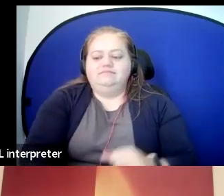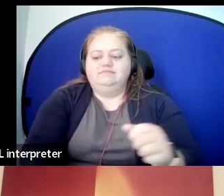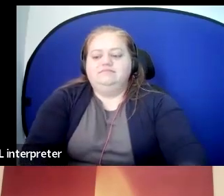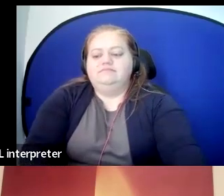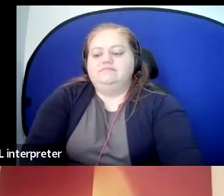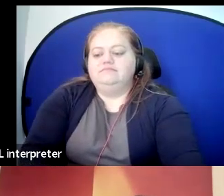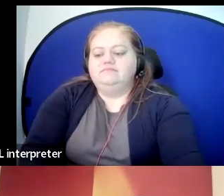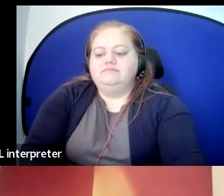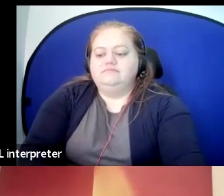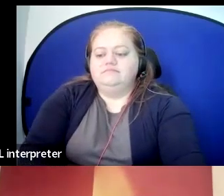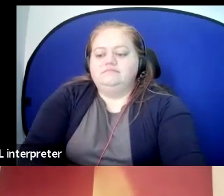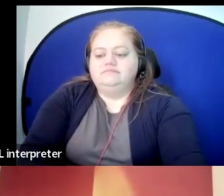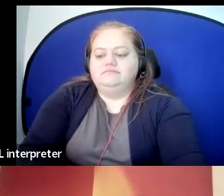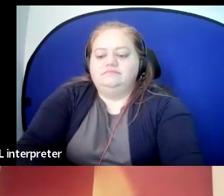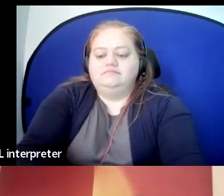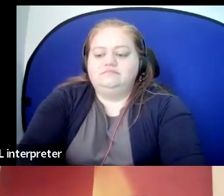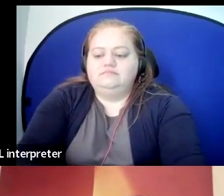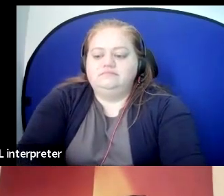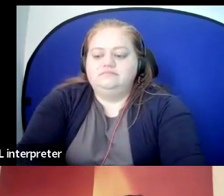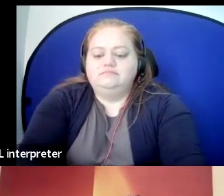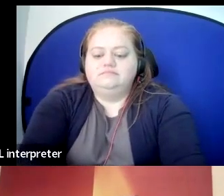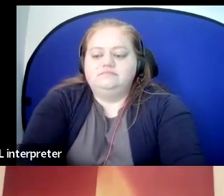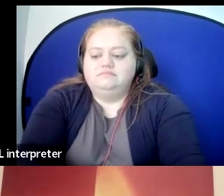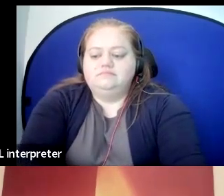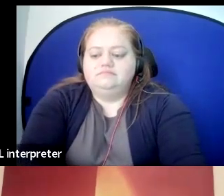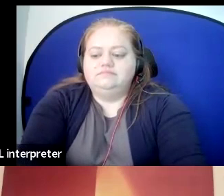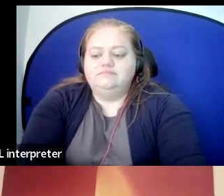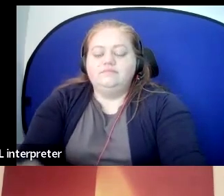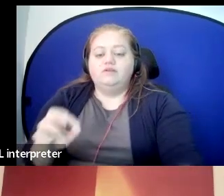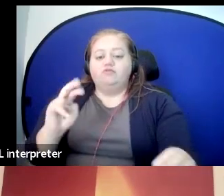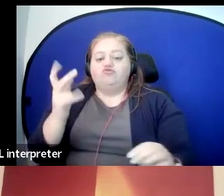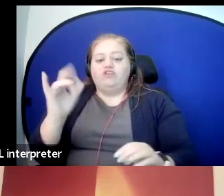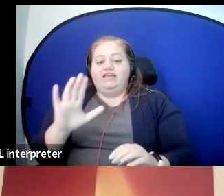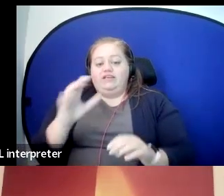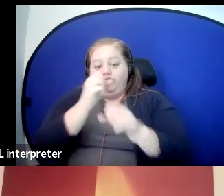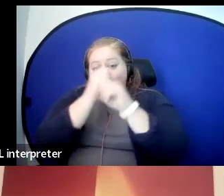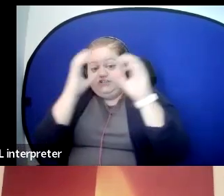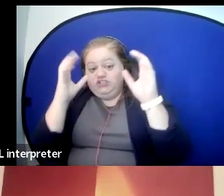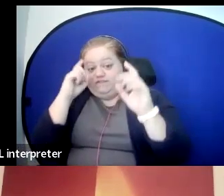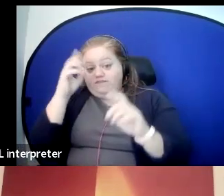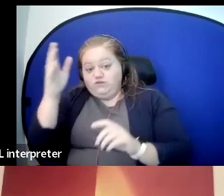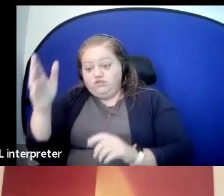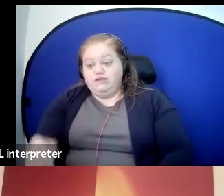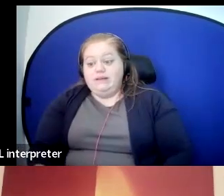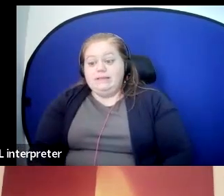Thanks for that. Ricky, what's your vision? Yeah, so actually jumping